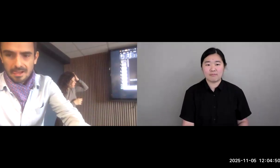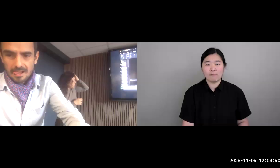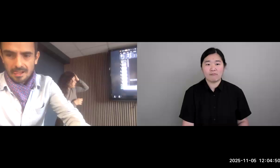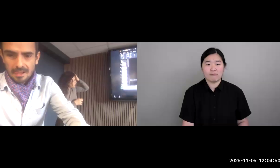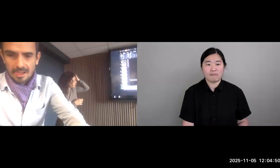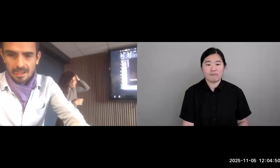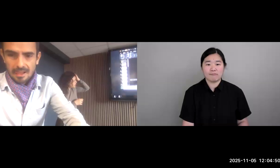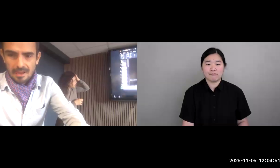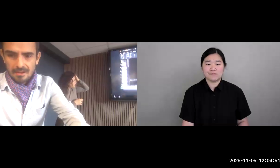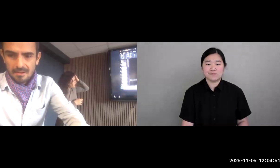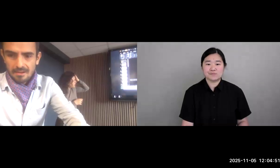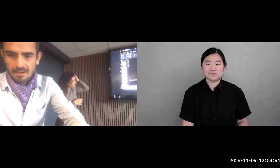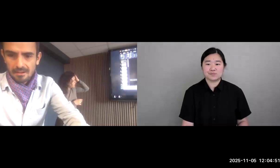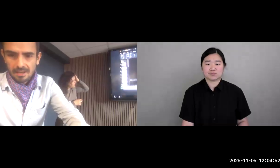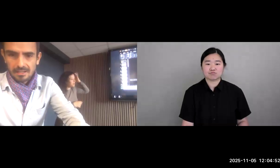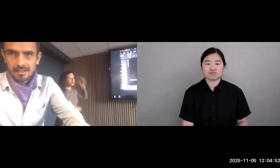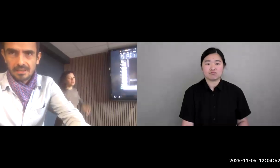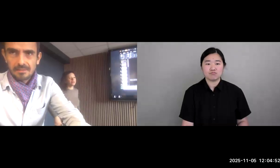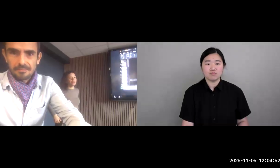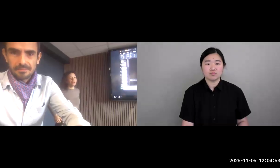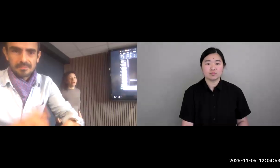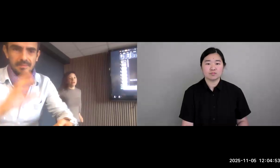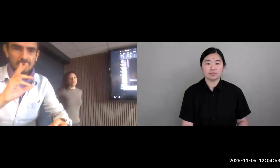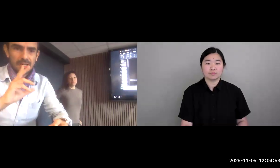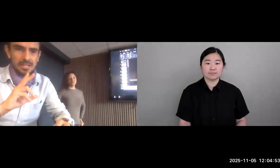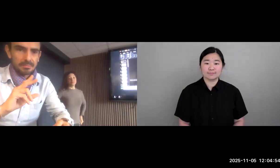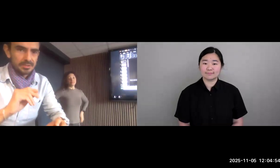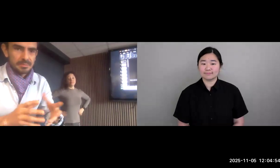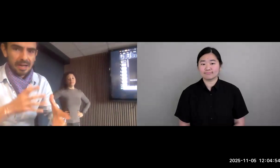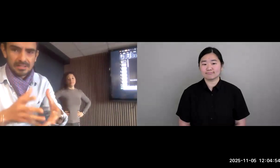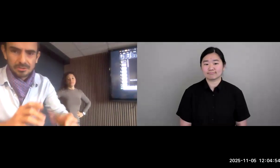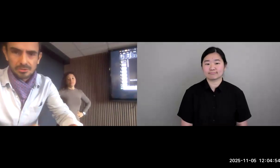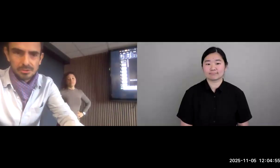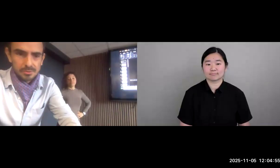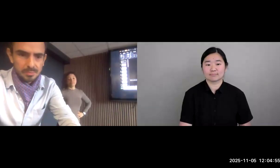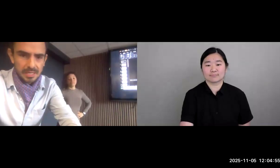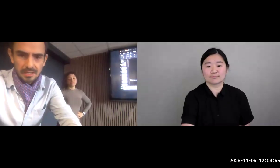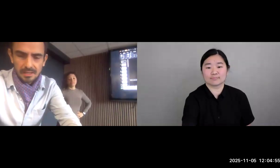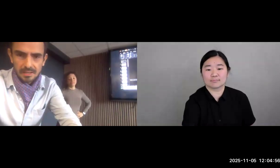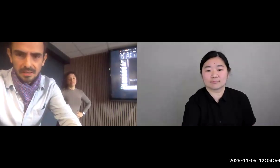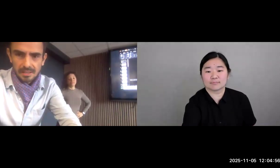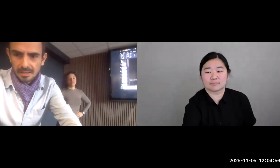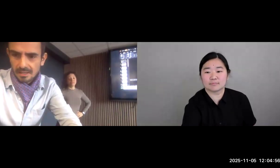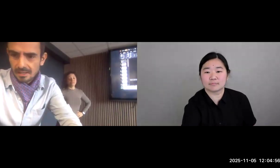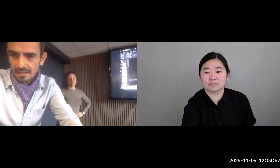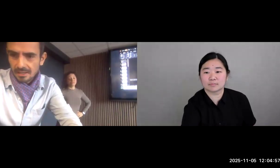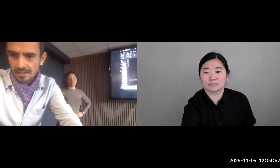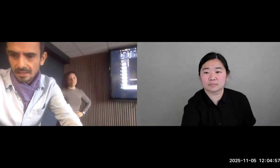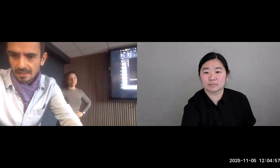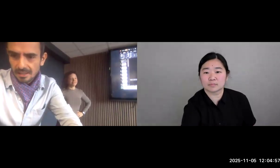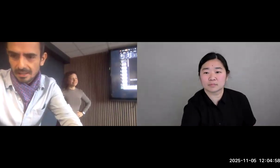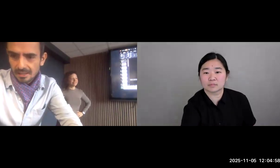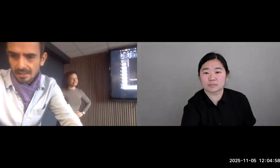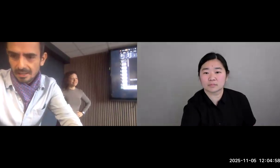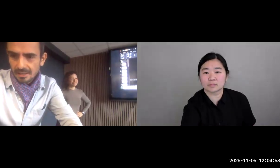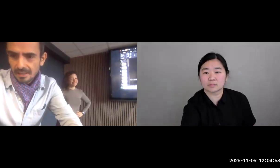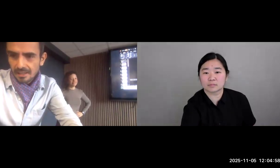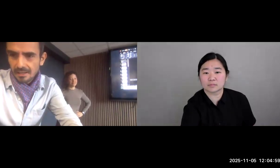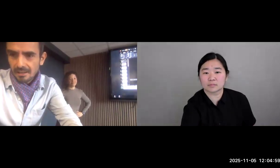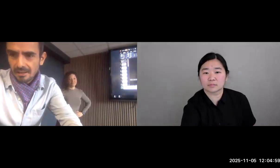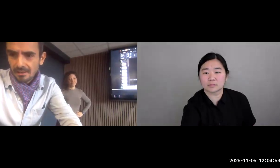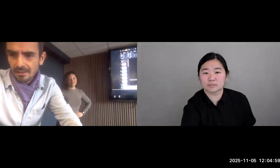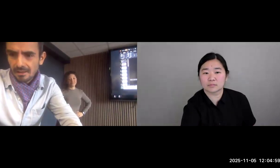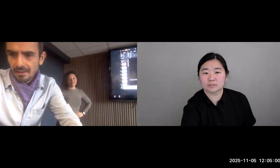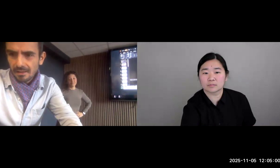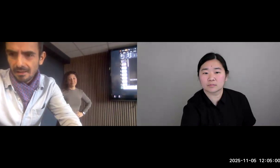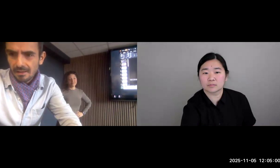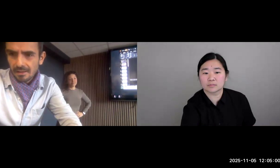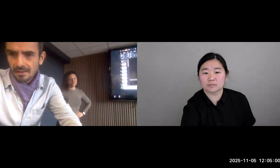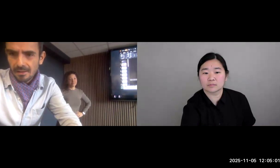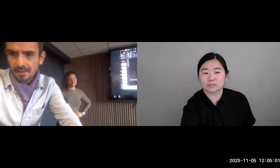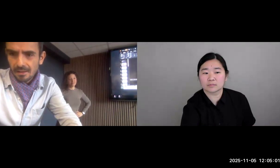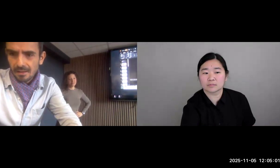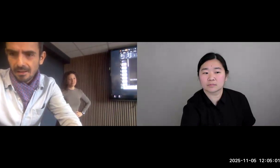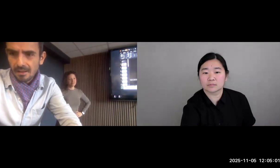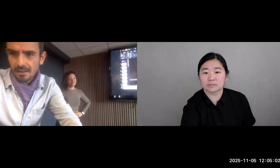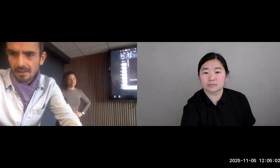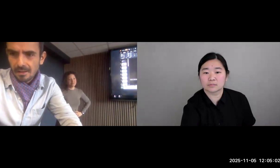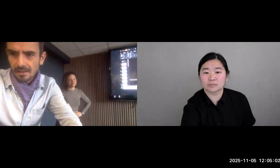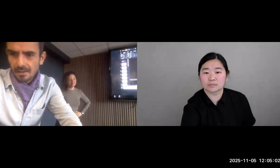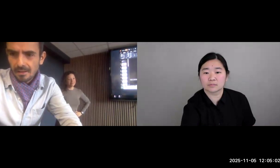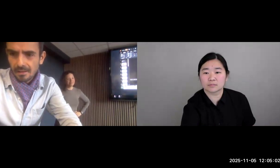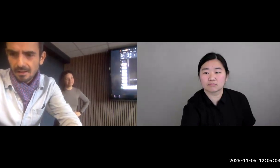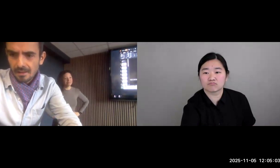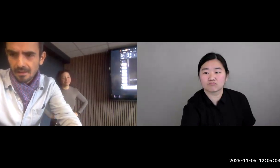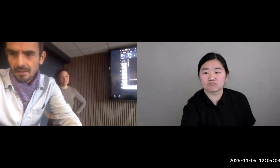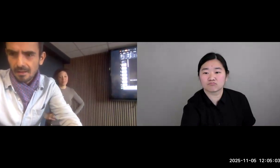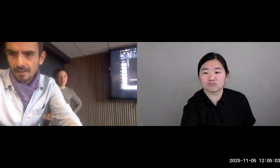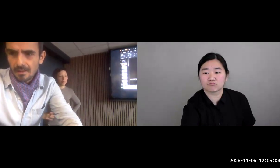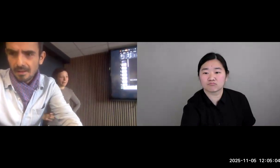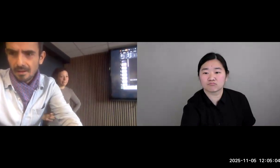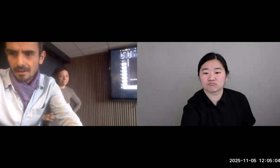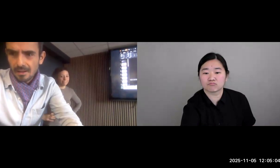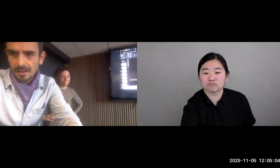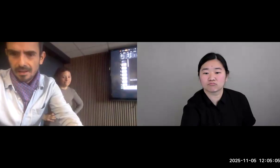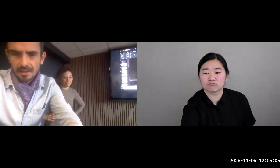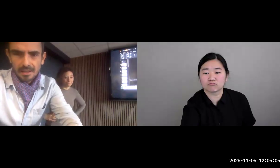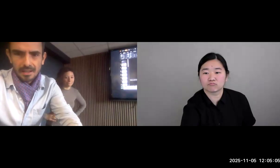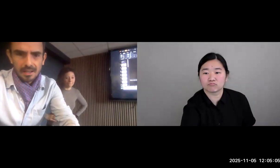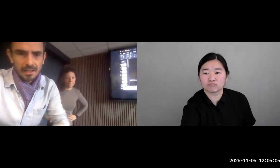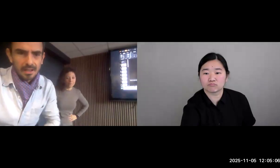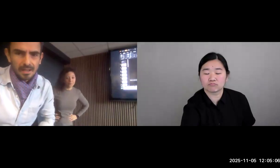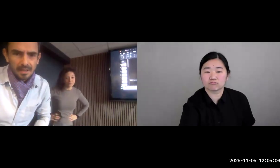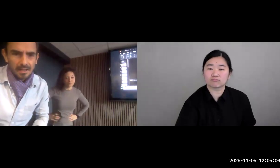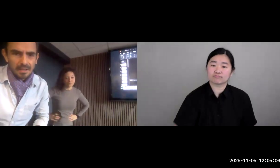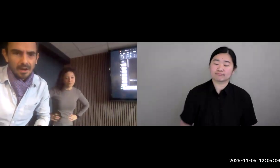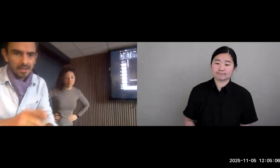Up to that? Okay, interpreters, Marah is going to speak.